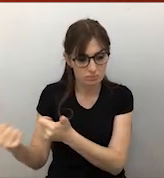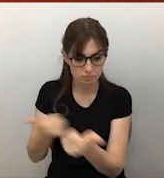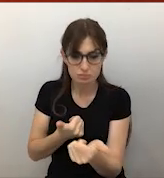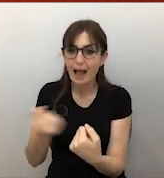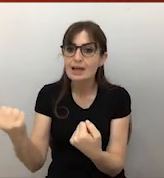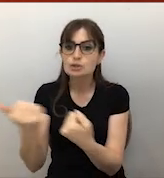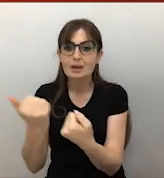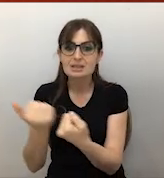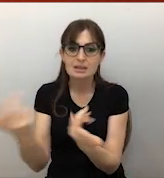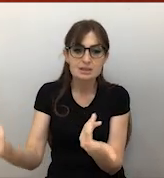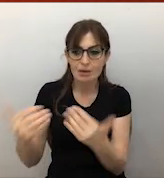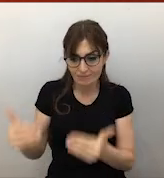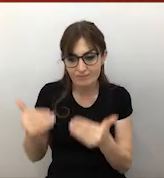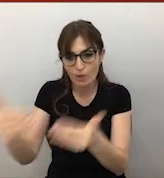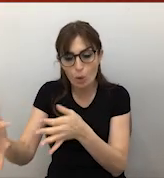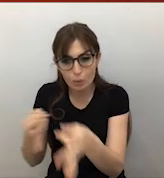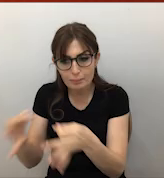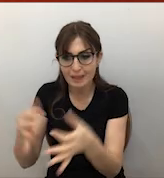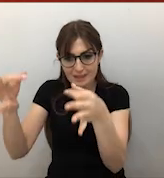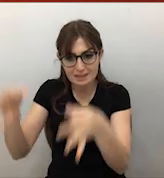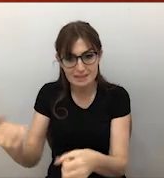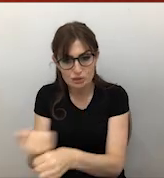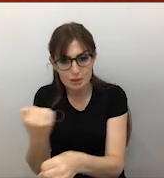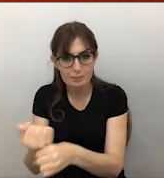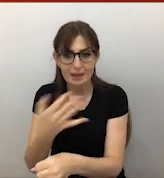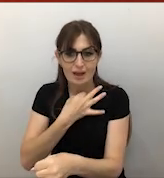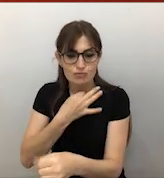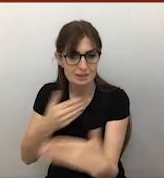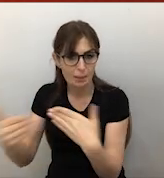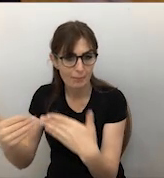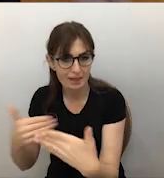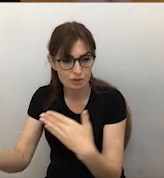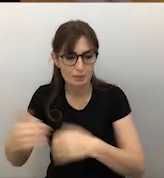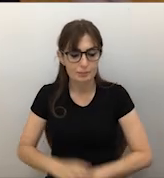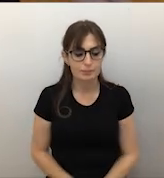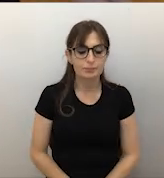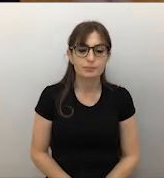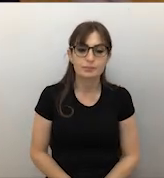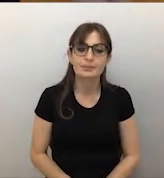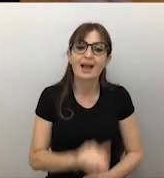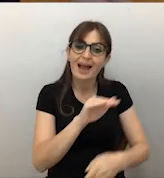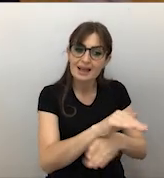and to assist forward planning, decision-making and risk management. While external financial statements are